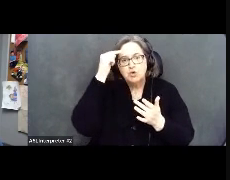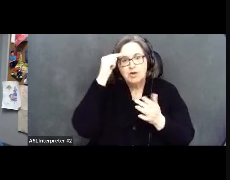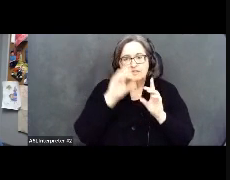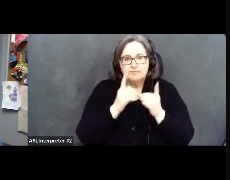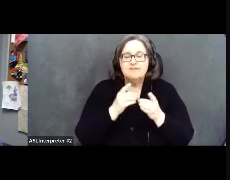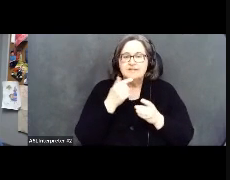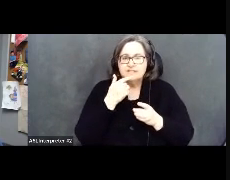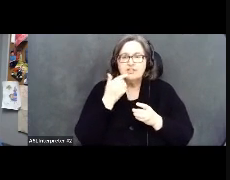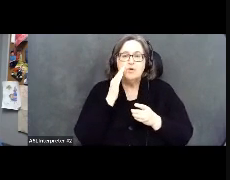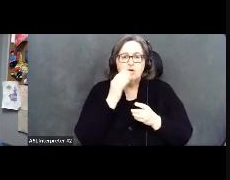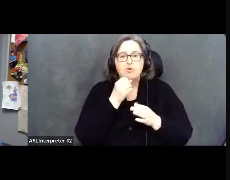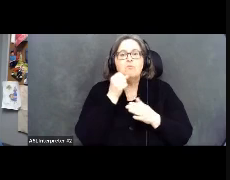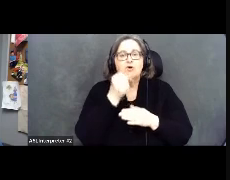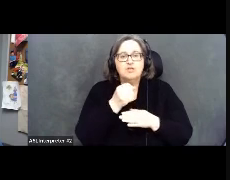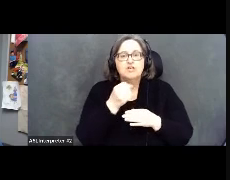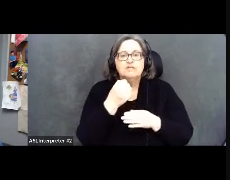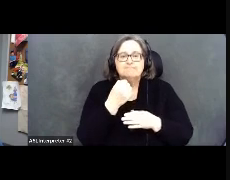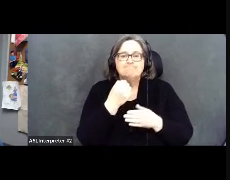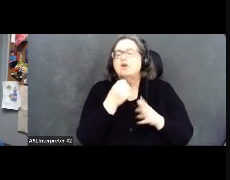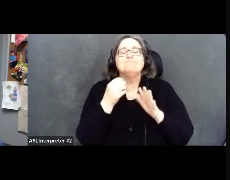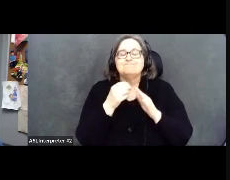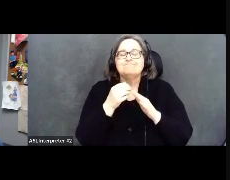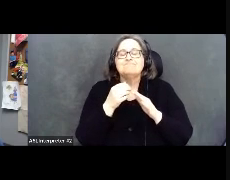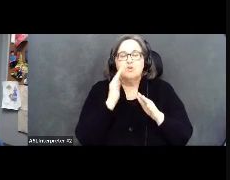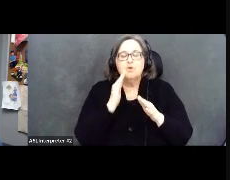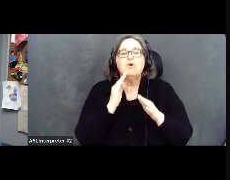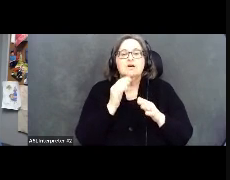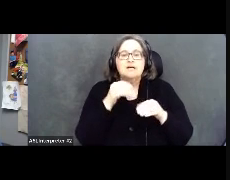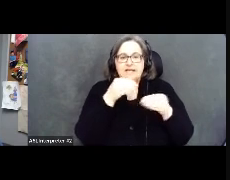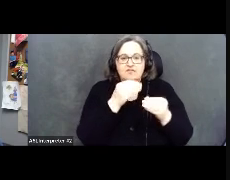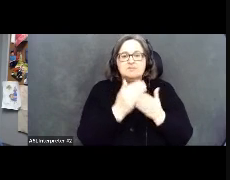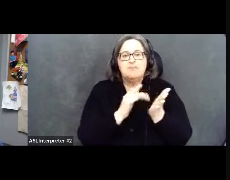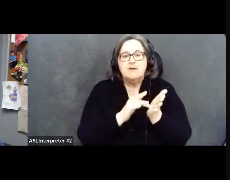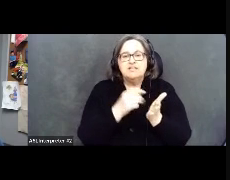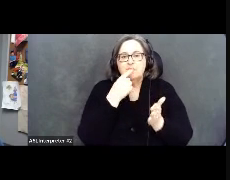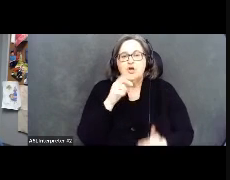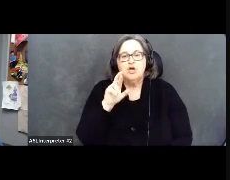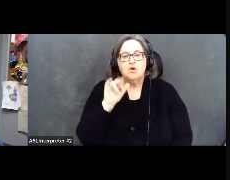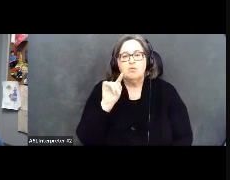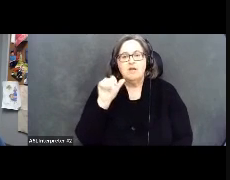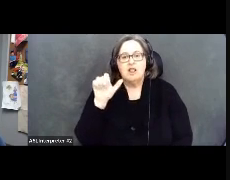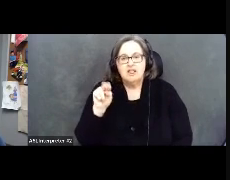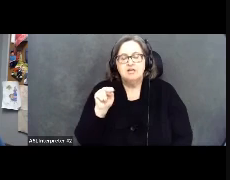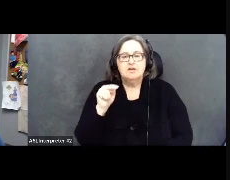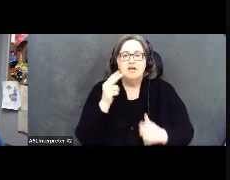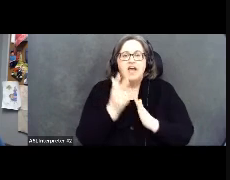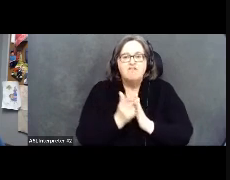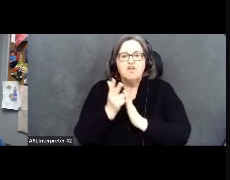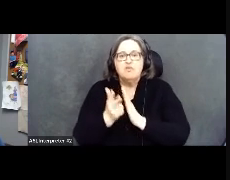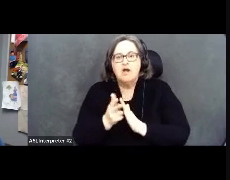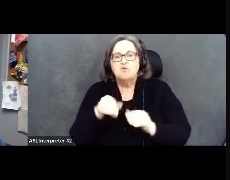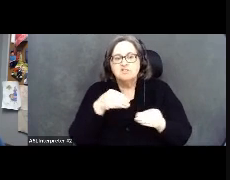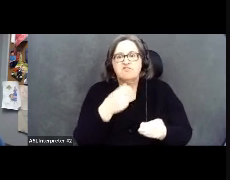yes, they are going to put him on Ritalin. It got to be too much. We did the concerta.